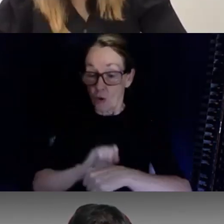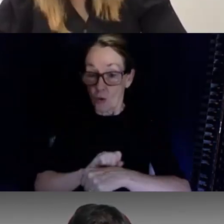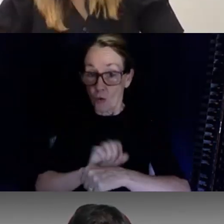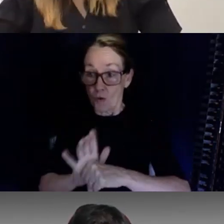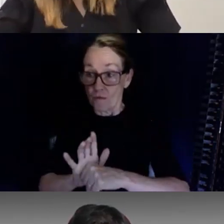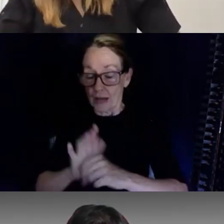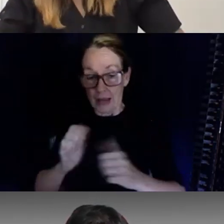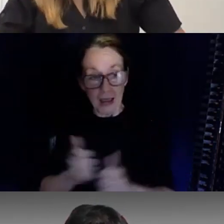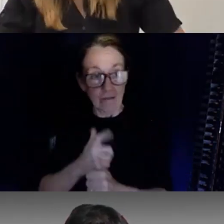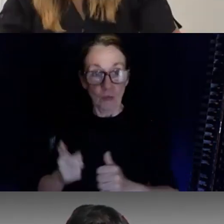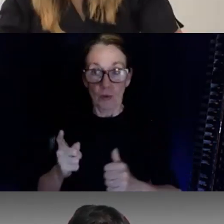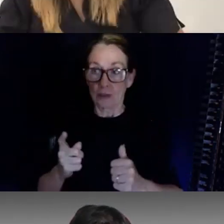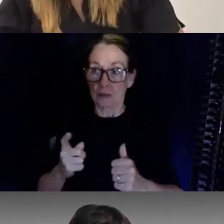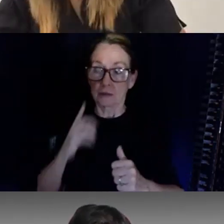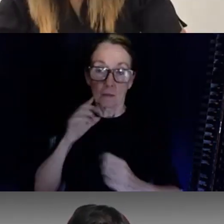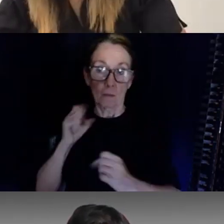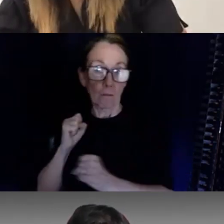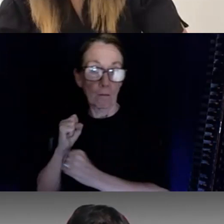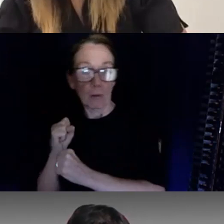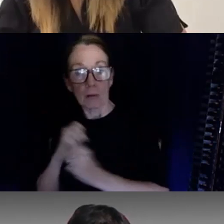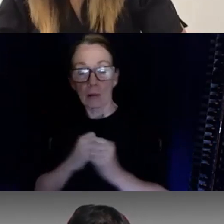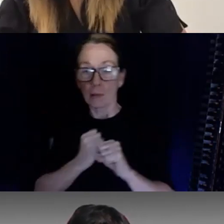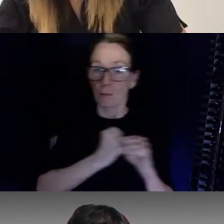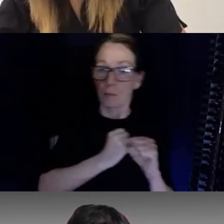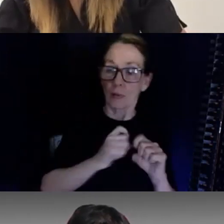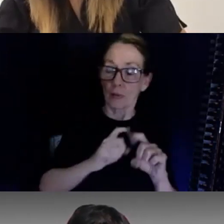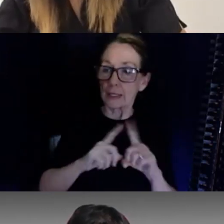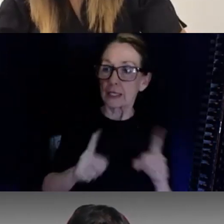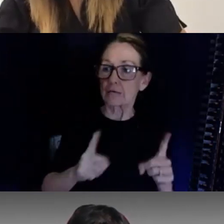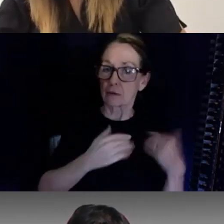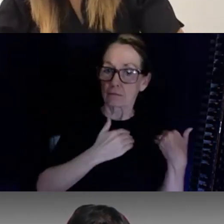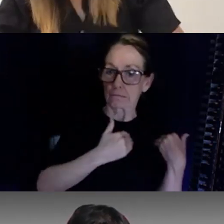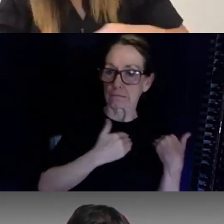I'M NOT SAYING IT CANNOT BE DONE.